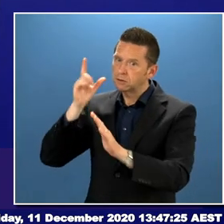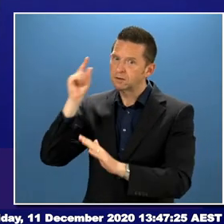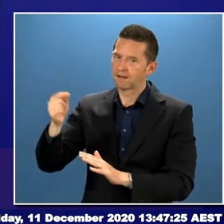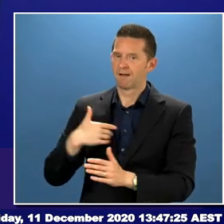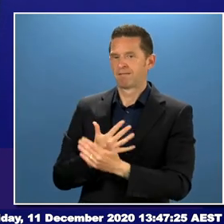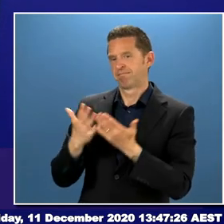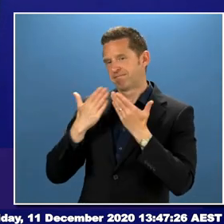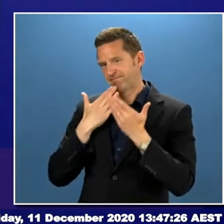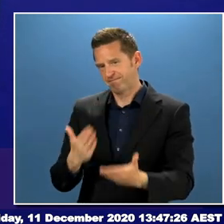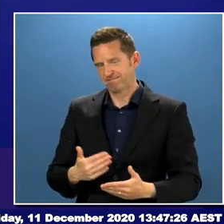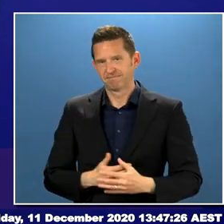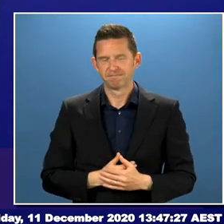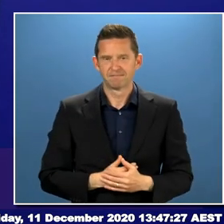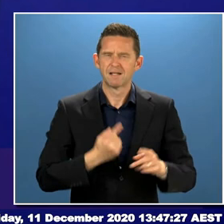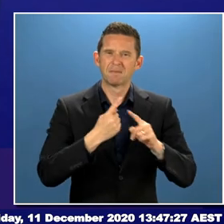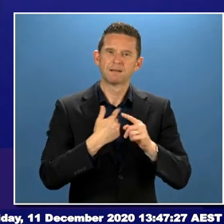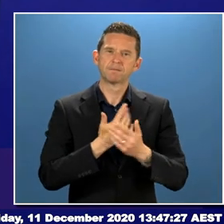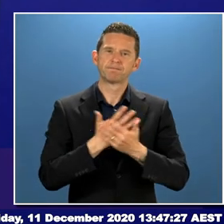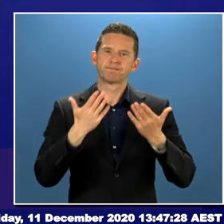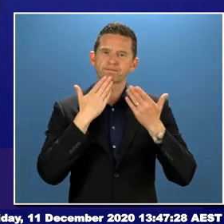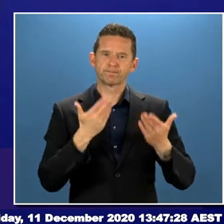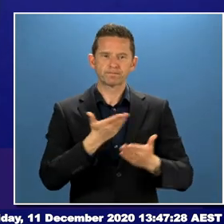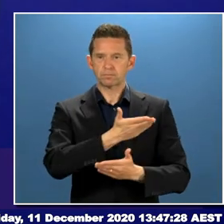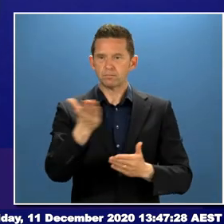We are grateful to all the members of the Royal Commission staff that have